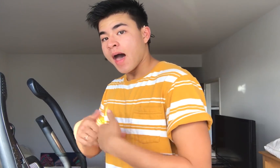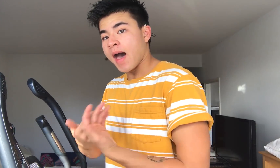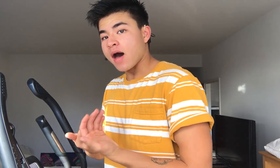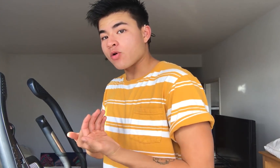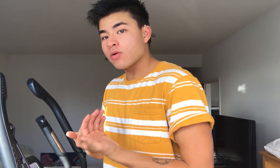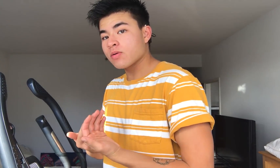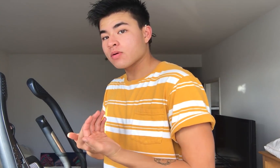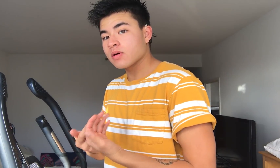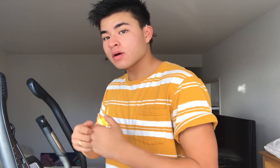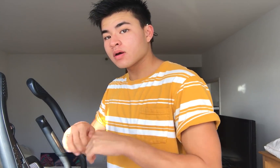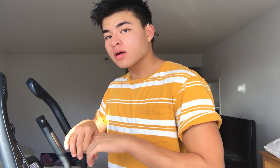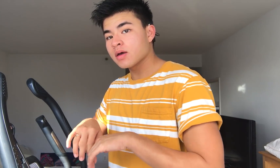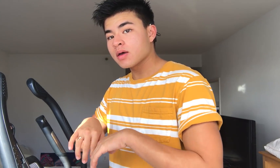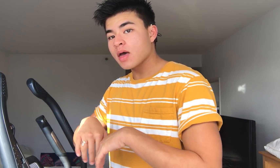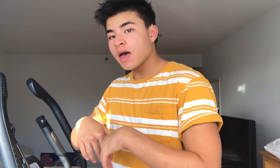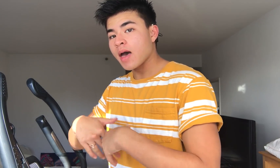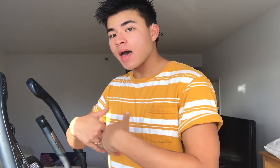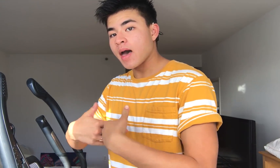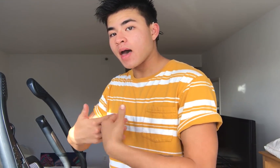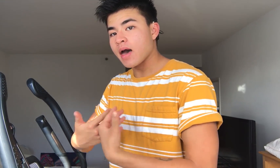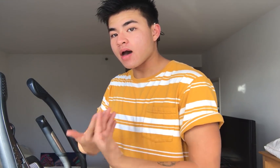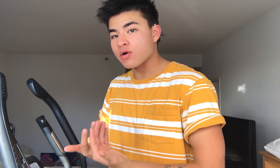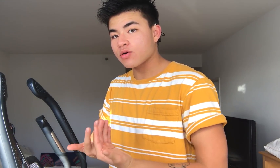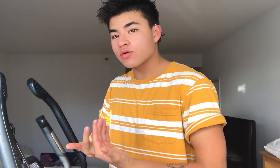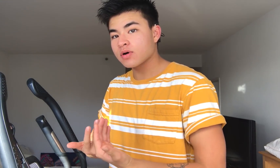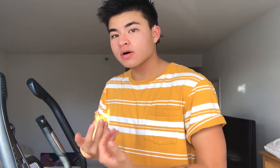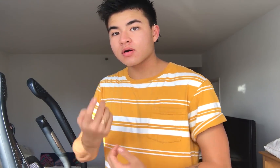How